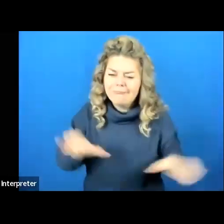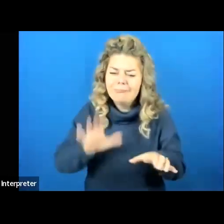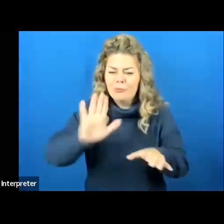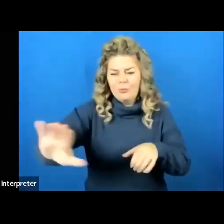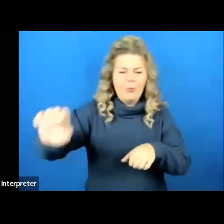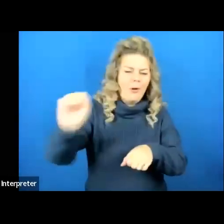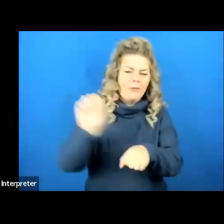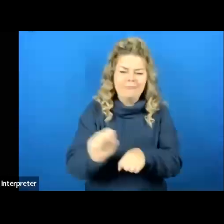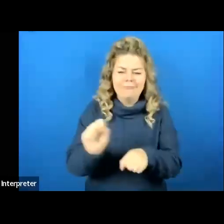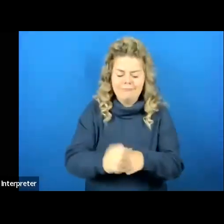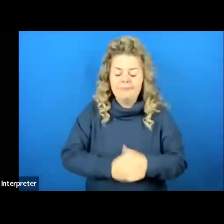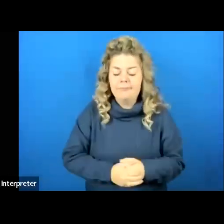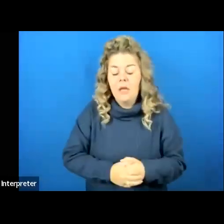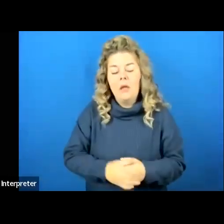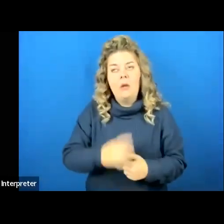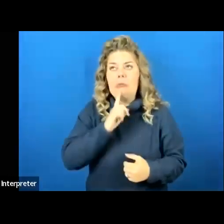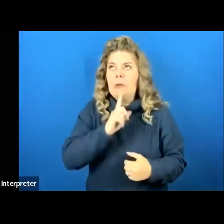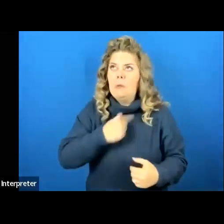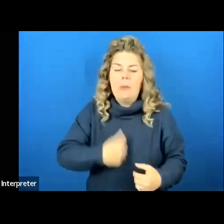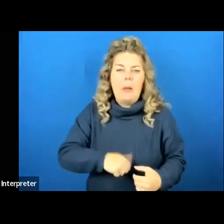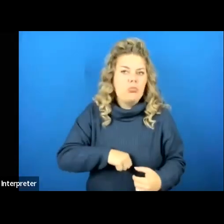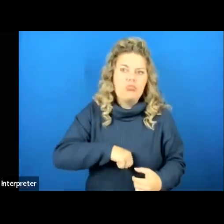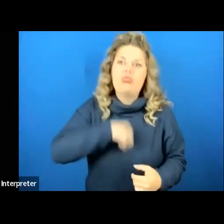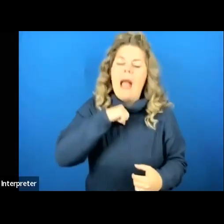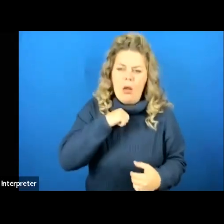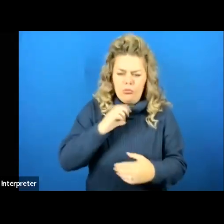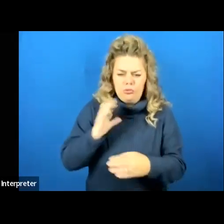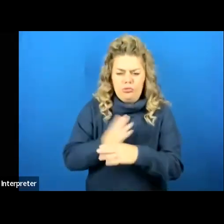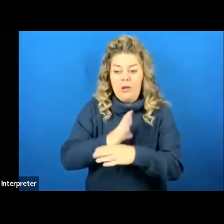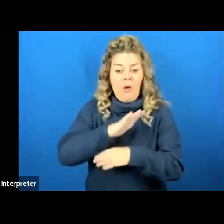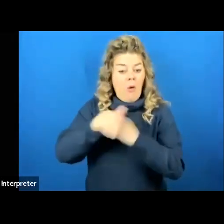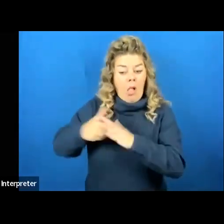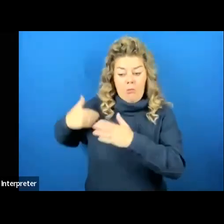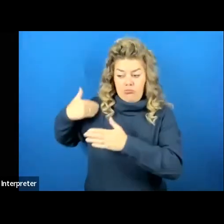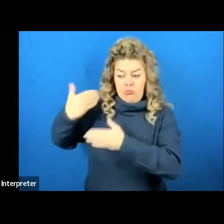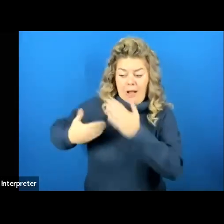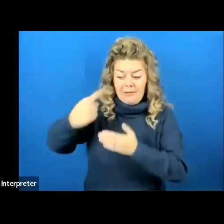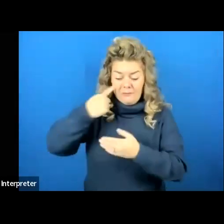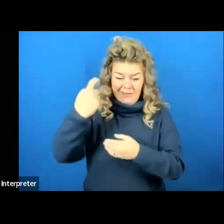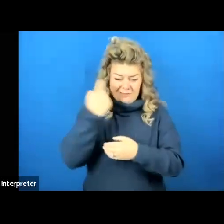We are incredibly proud to share the progress we've made over this past year,